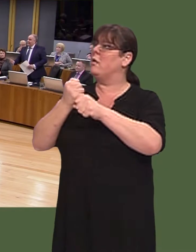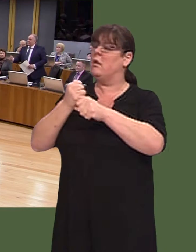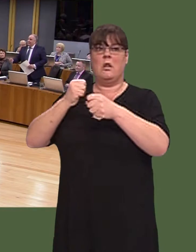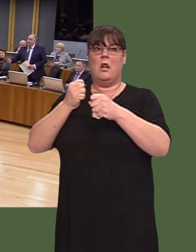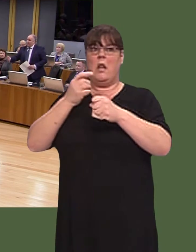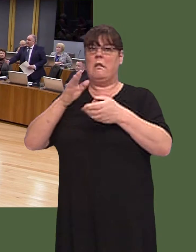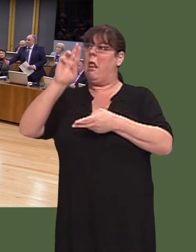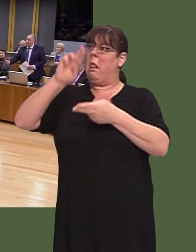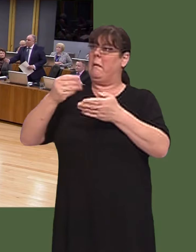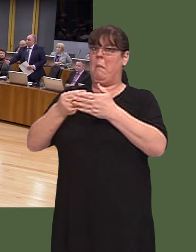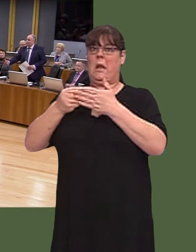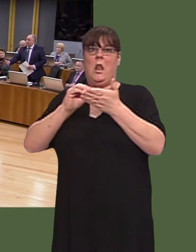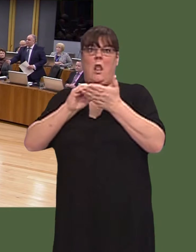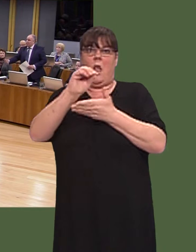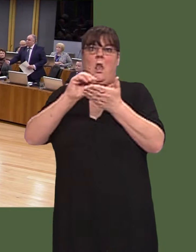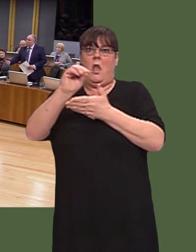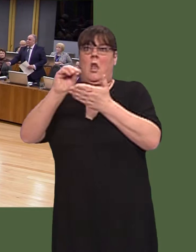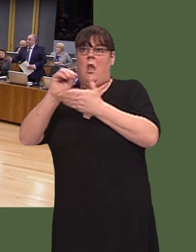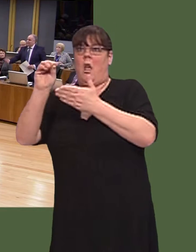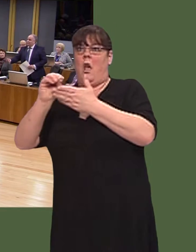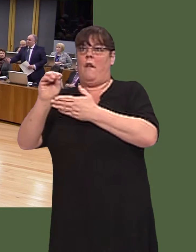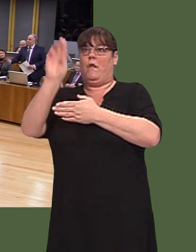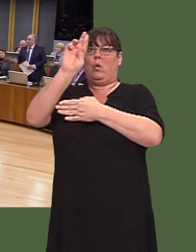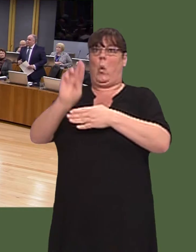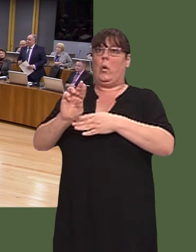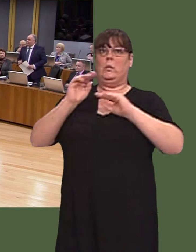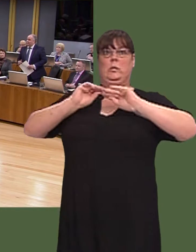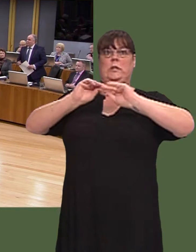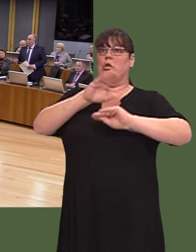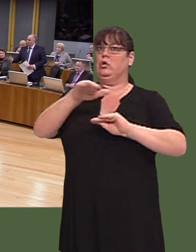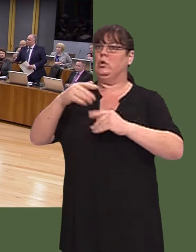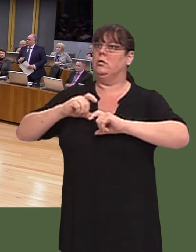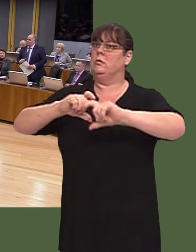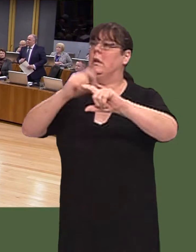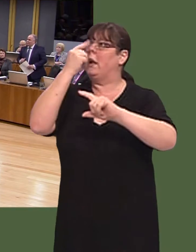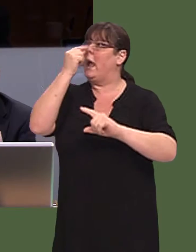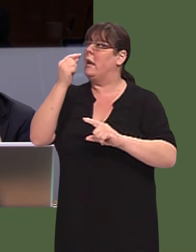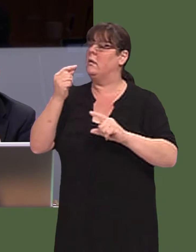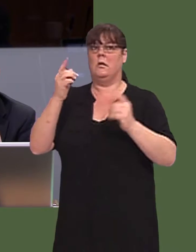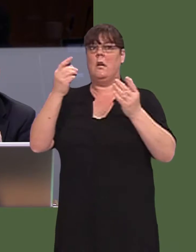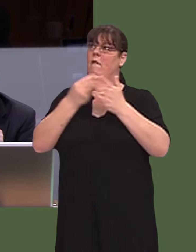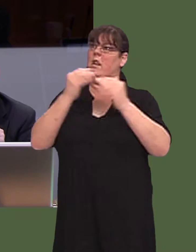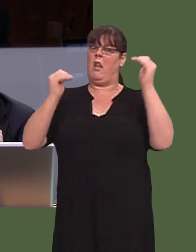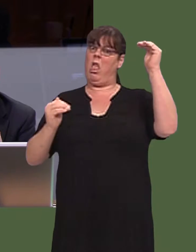less money available for those teachers to use to teach the pupils of Wales. What are you going to do about closing that gap when it comes to funding?